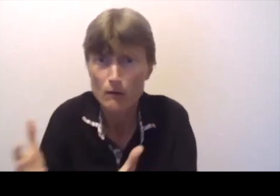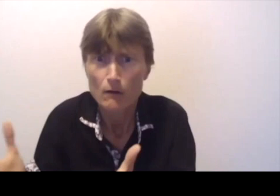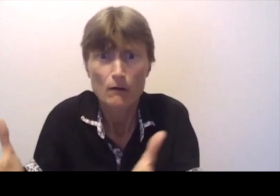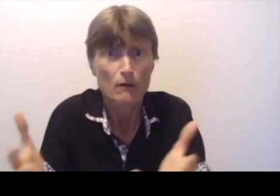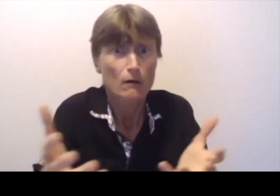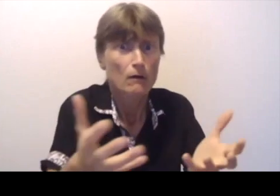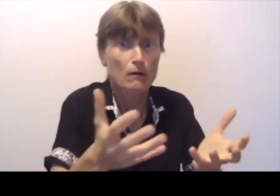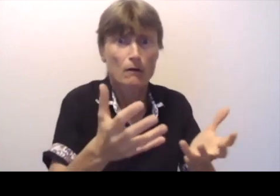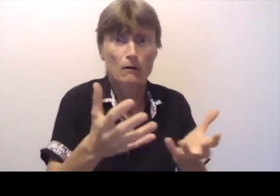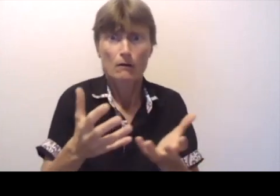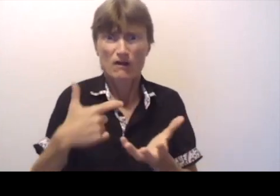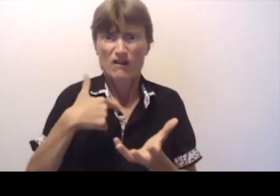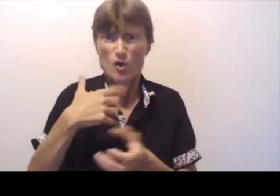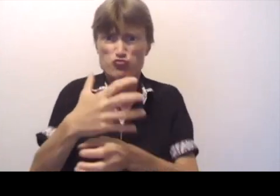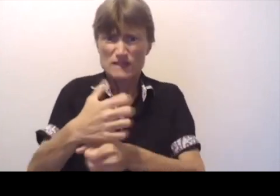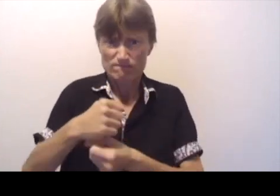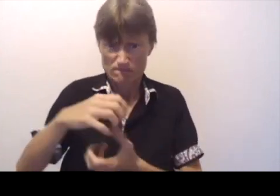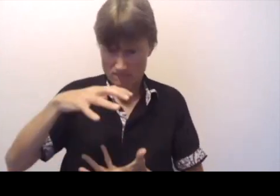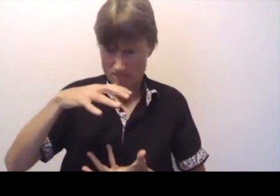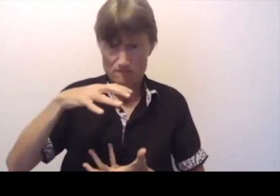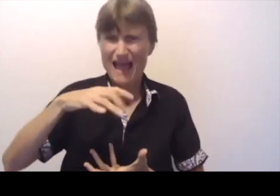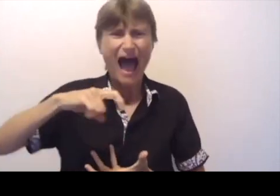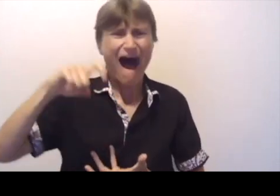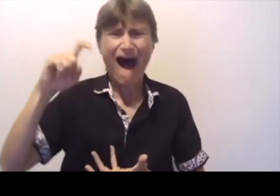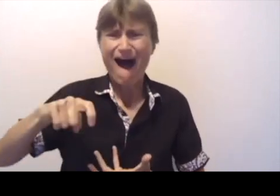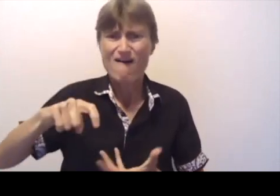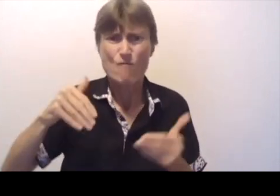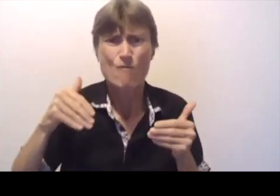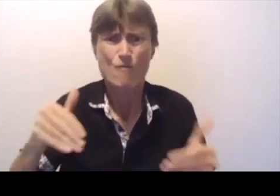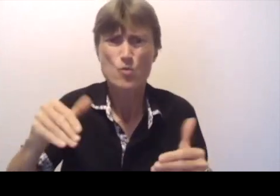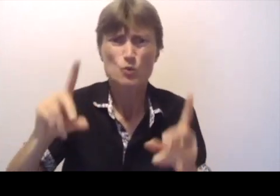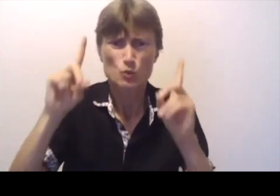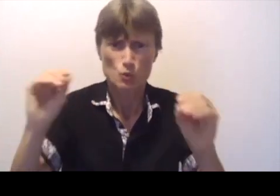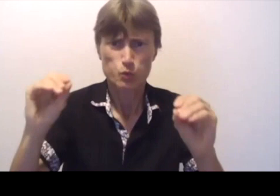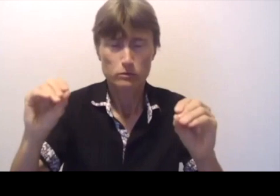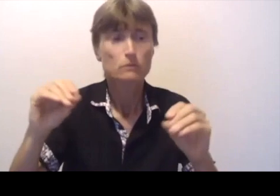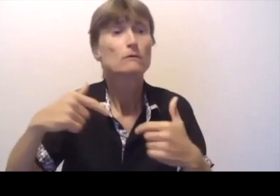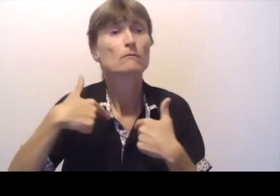and and get really behind this um so i want to share with you one story